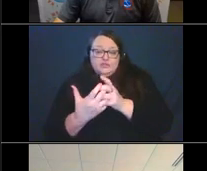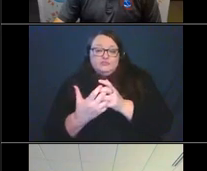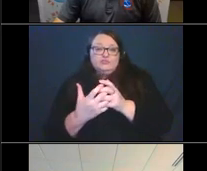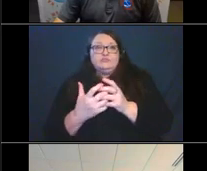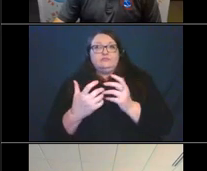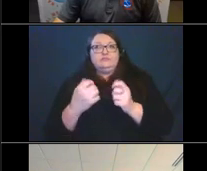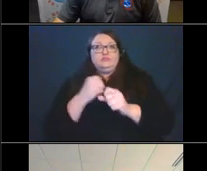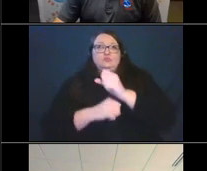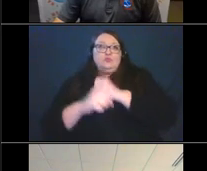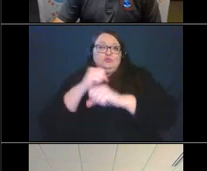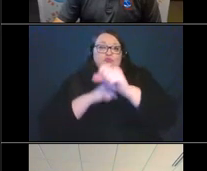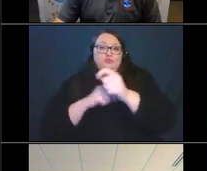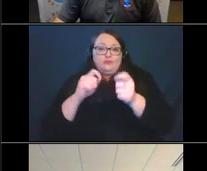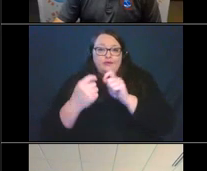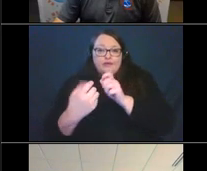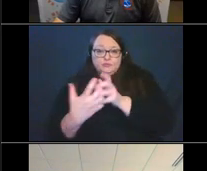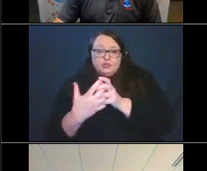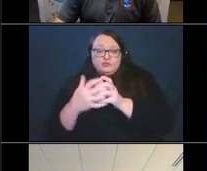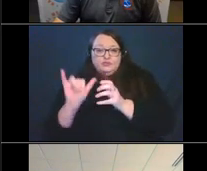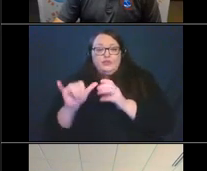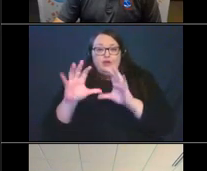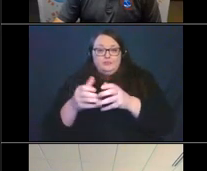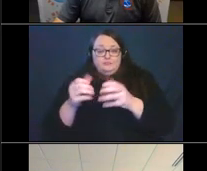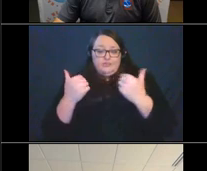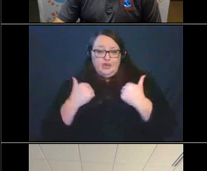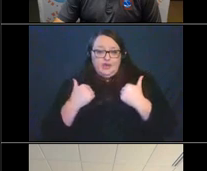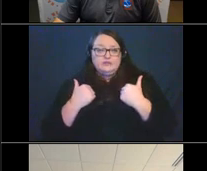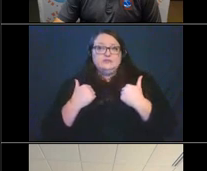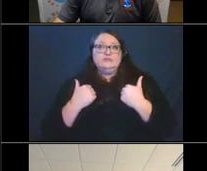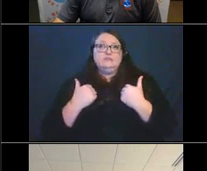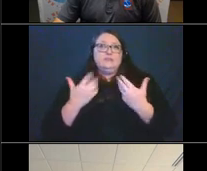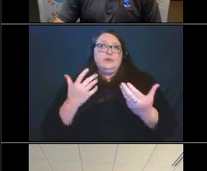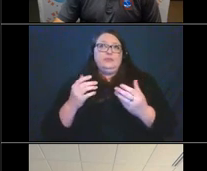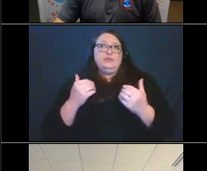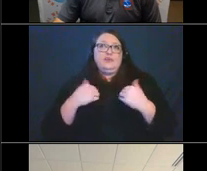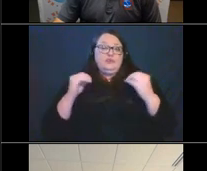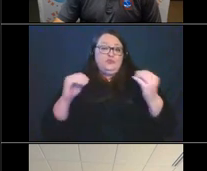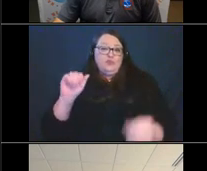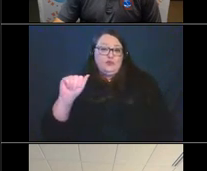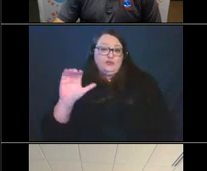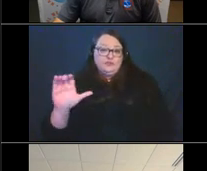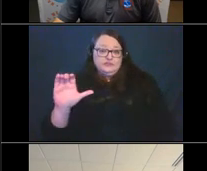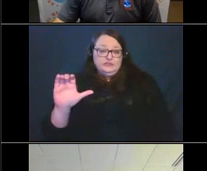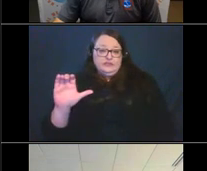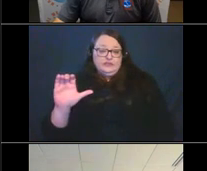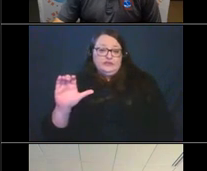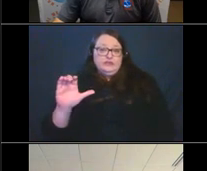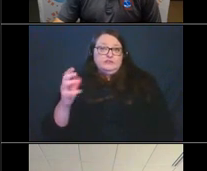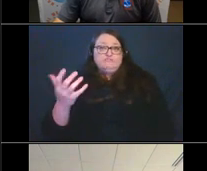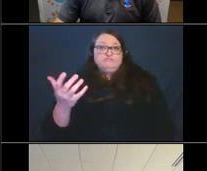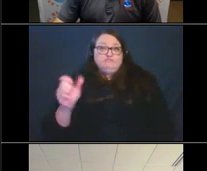that population might have. So in the absence of something like AC, it is, it's got to be difficult